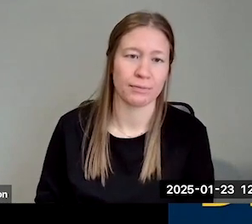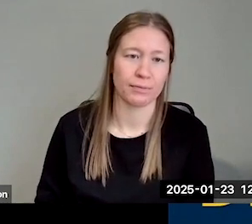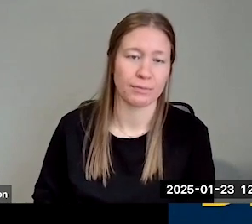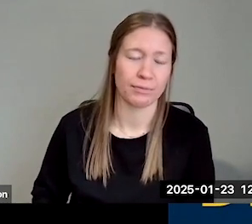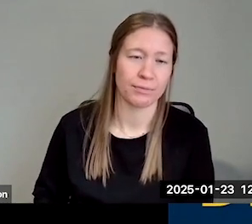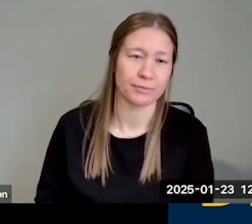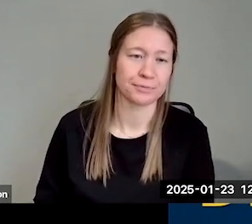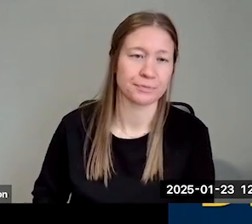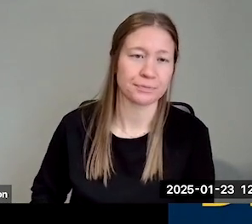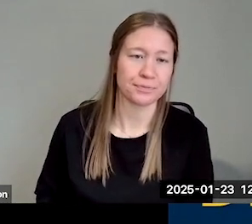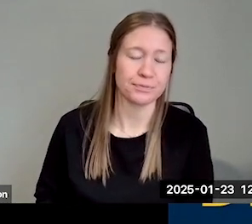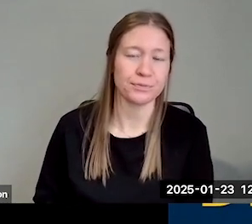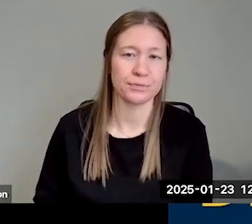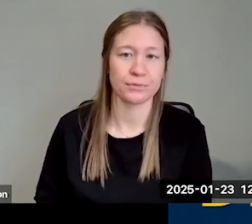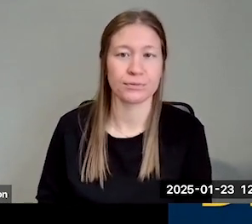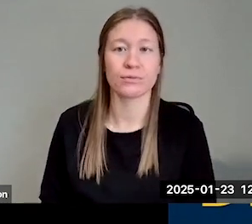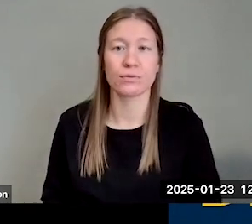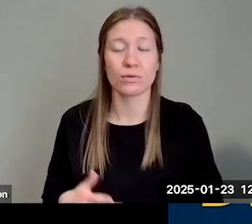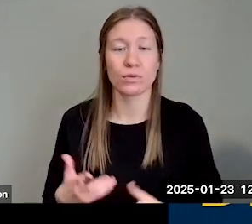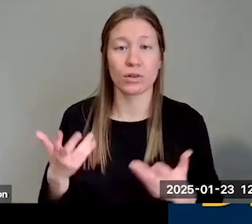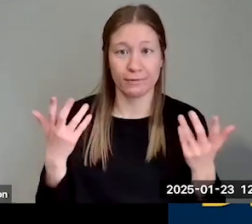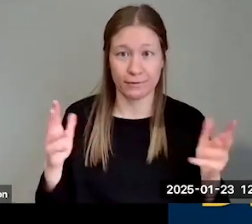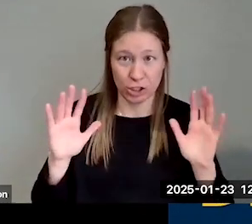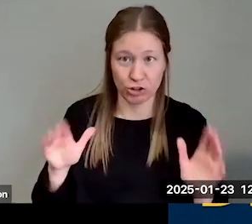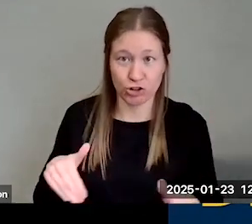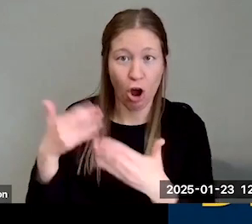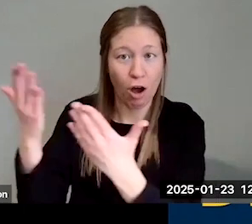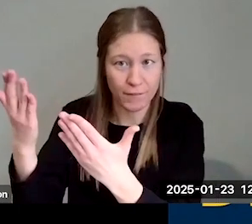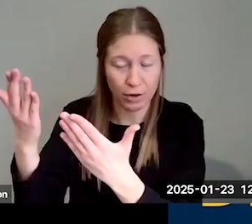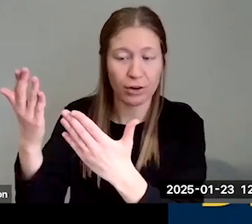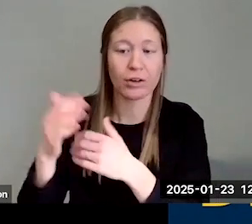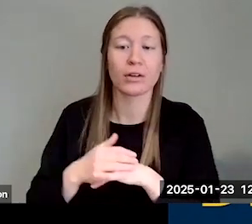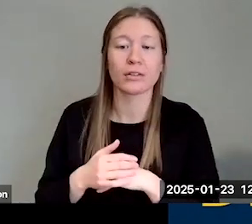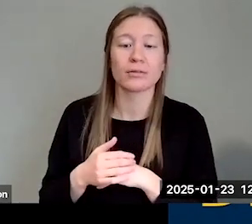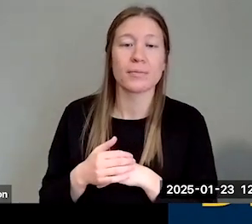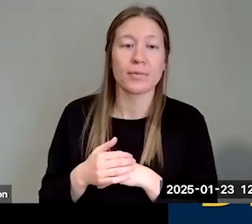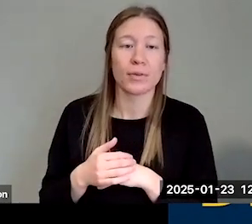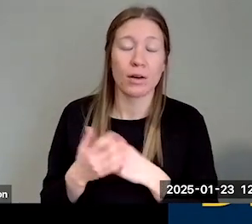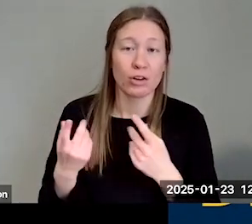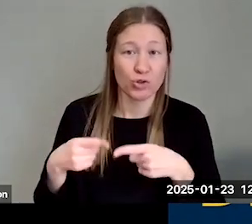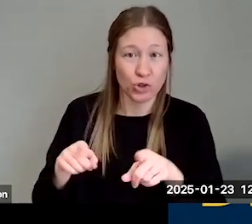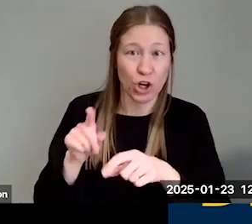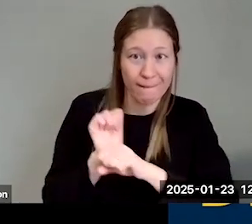So similar to the post-offer phase, during employment and during the enrollment of a student,